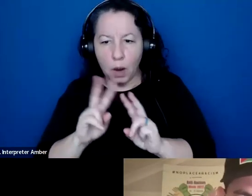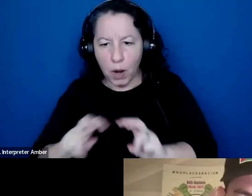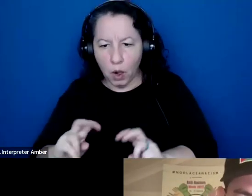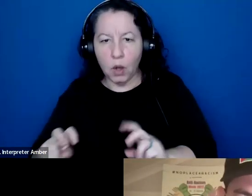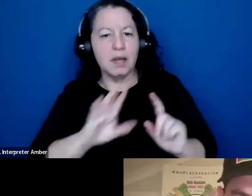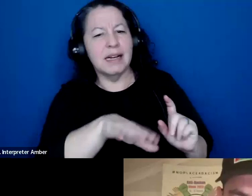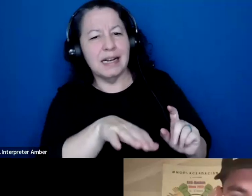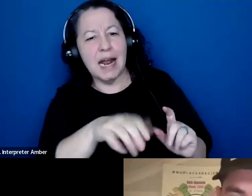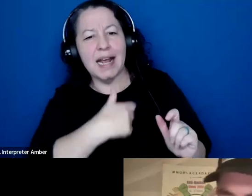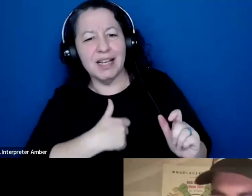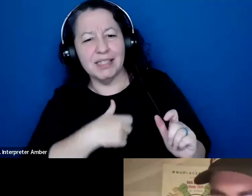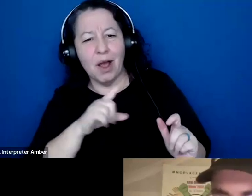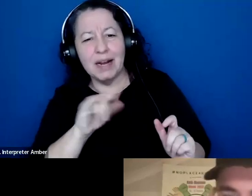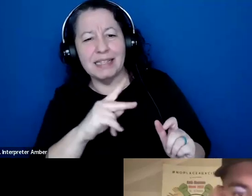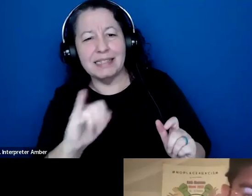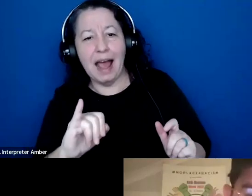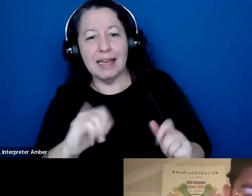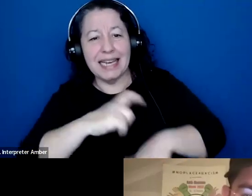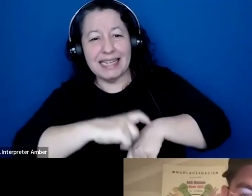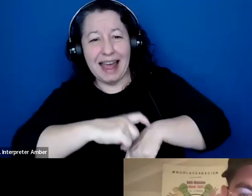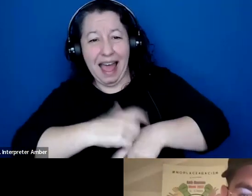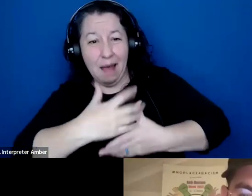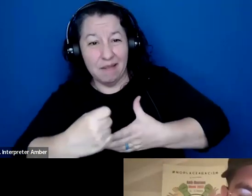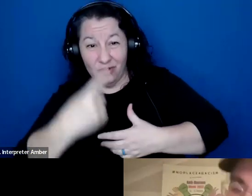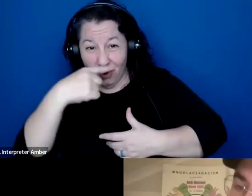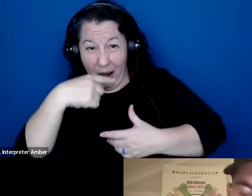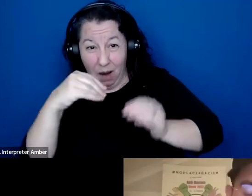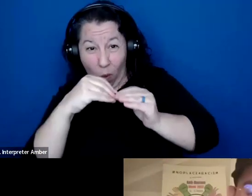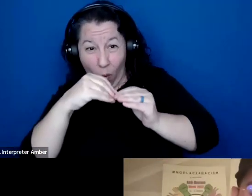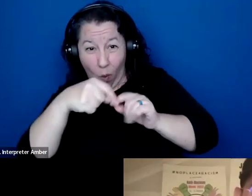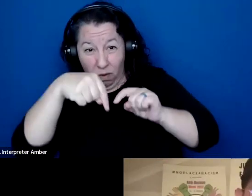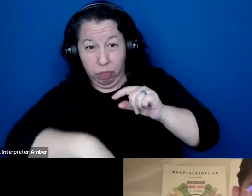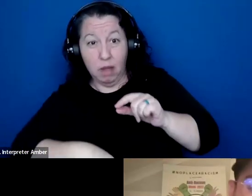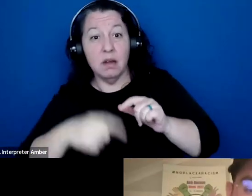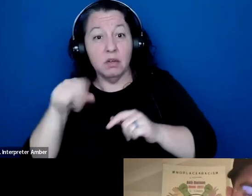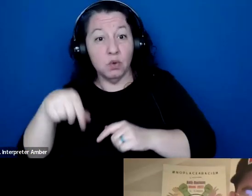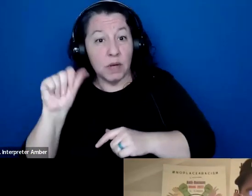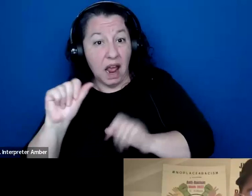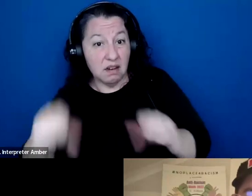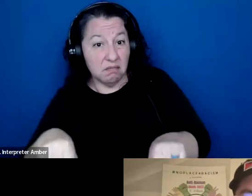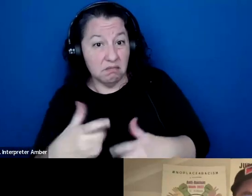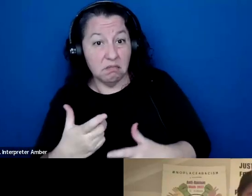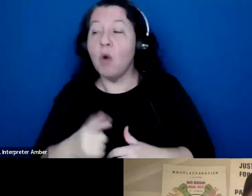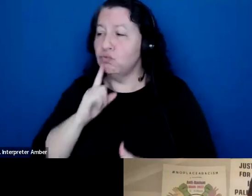Zaki, we are at time, if maybe you can get into that more during the Q&A. Sure. Thanks.